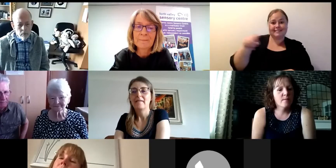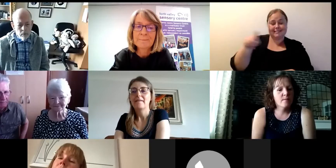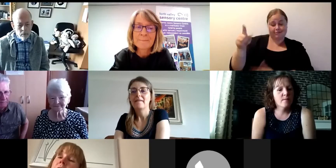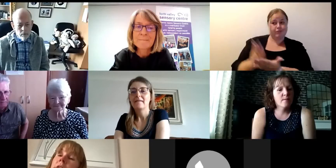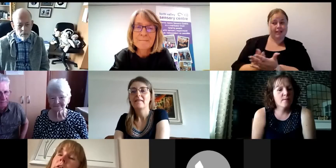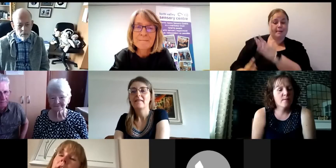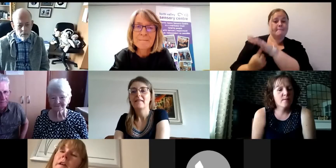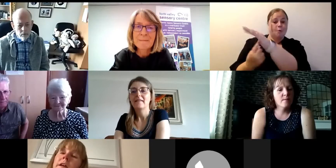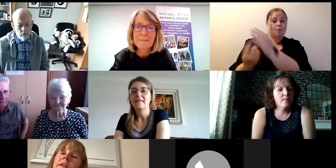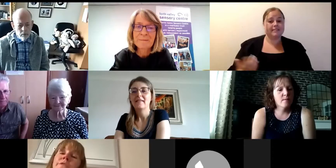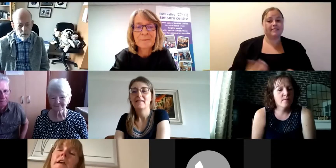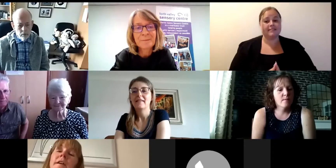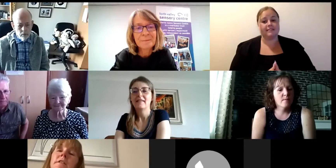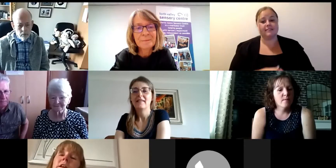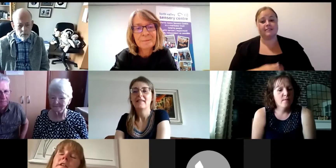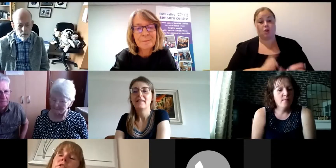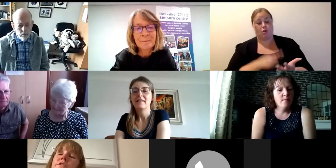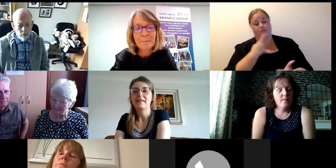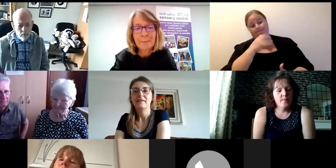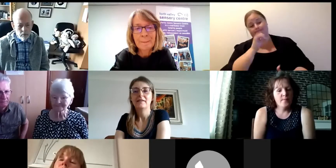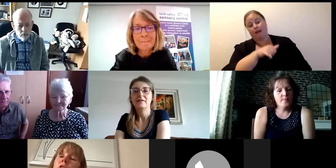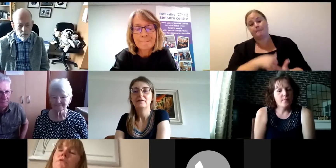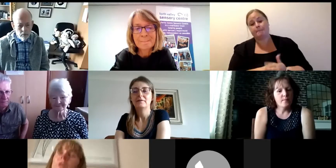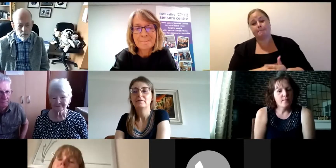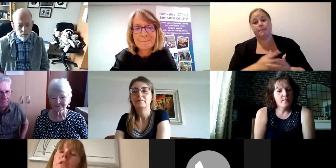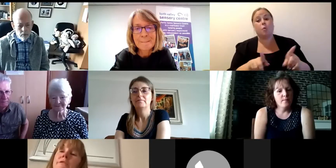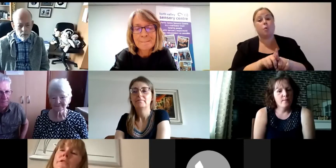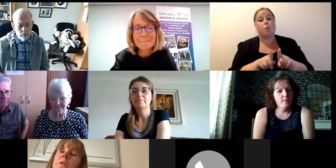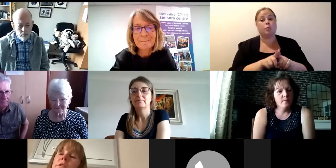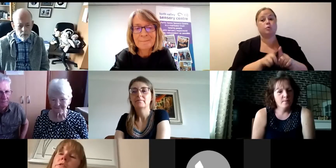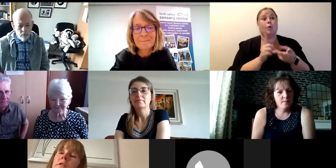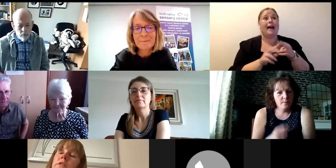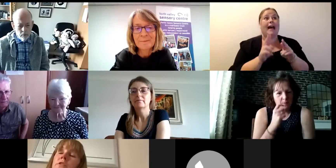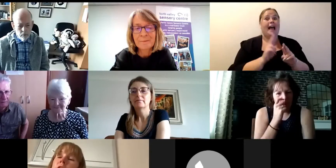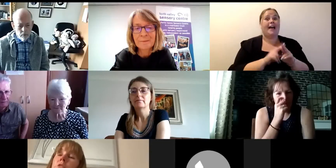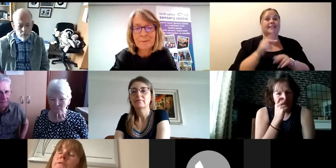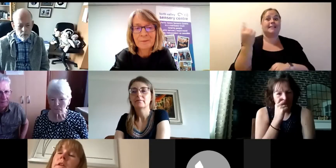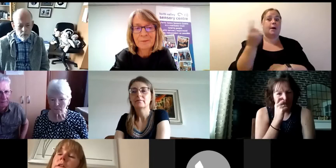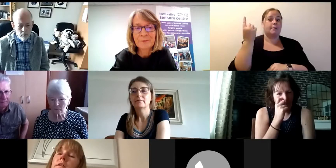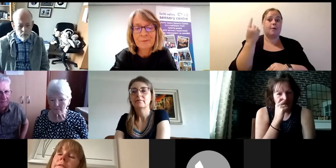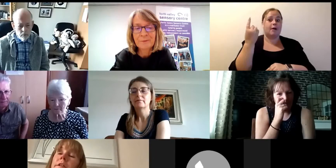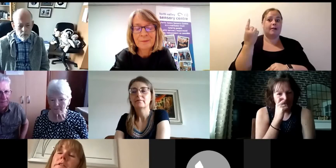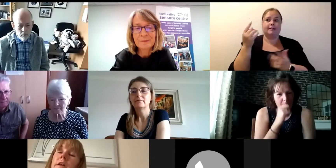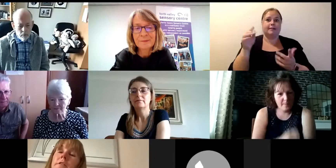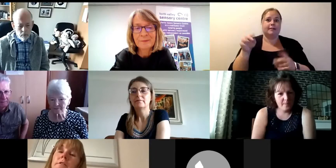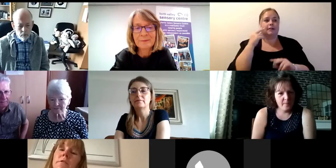Yes. And then if you get the attention of someone who has got really a lot of followers then that should be good they interact